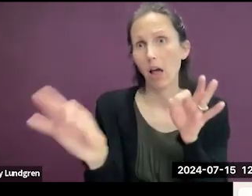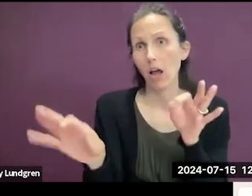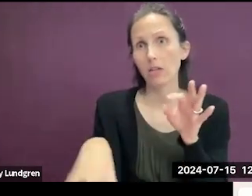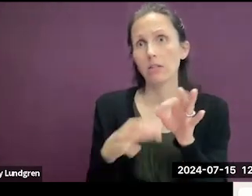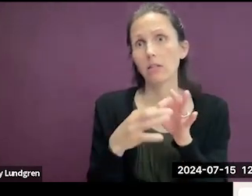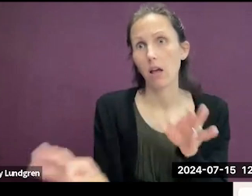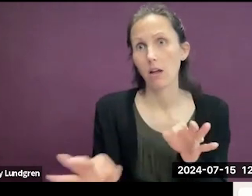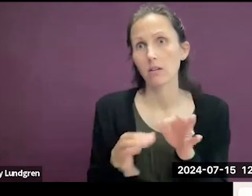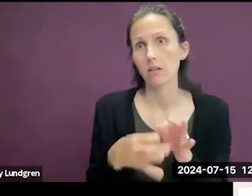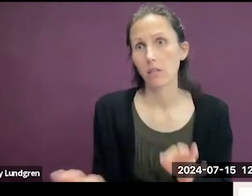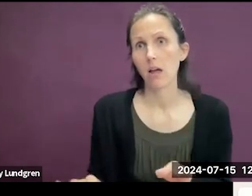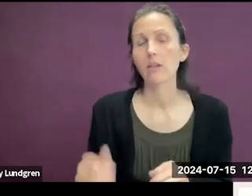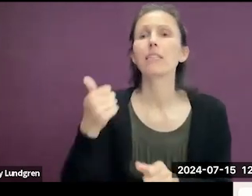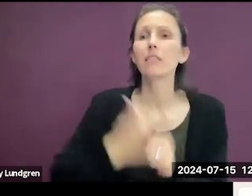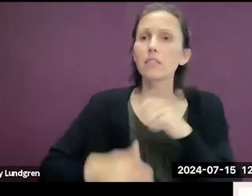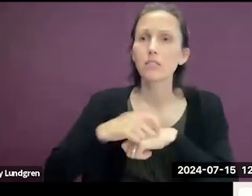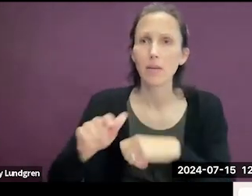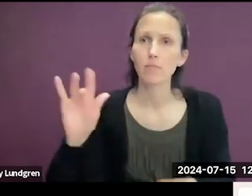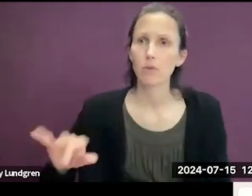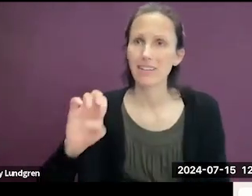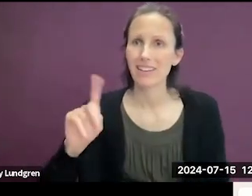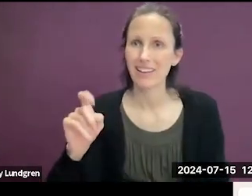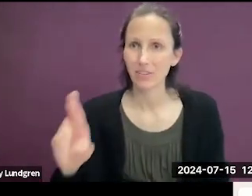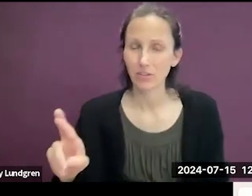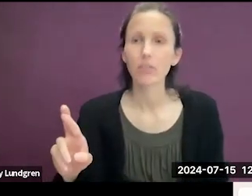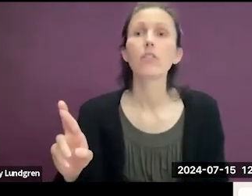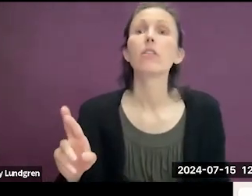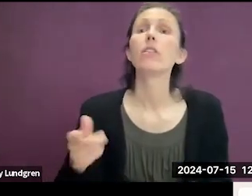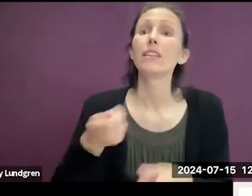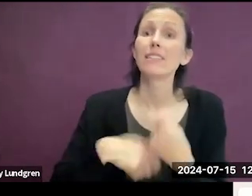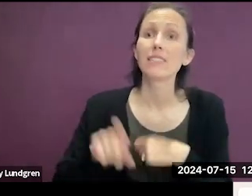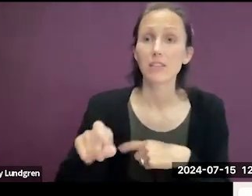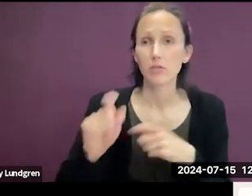So try to avoid hitting Enter and instead just adjust that spacing for your paragraphs.